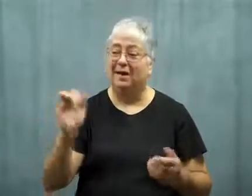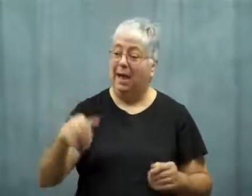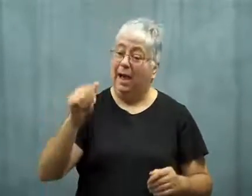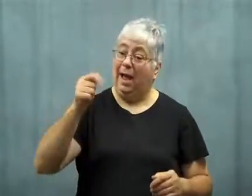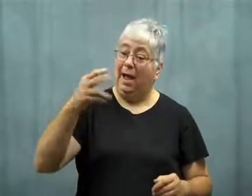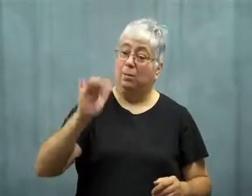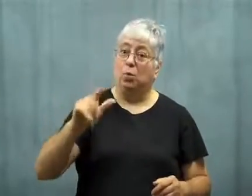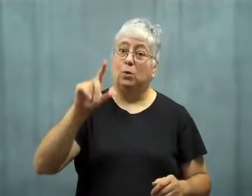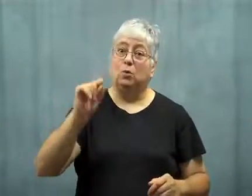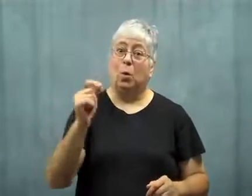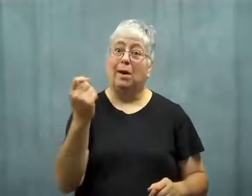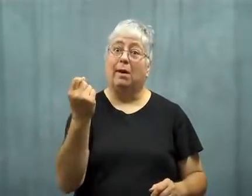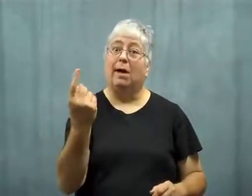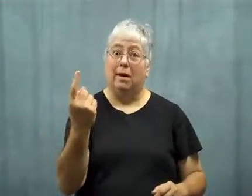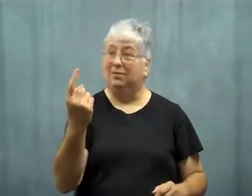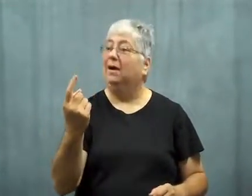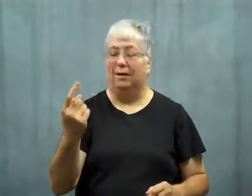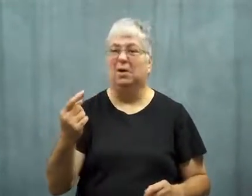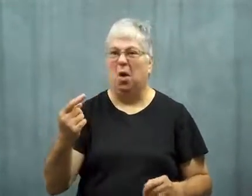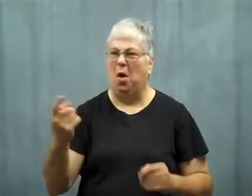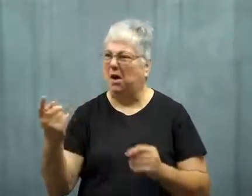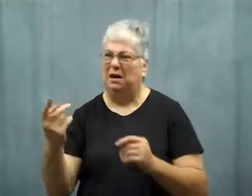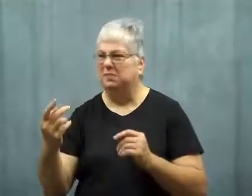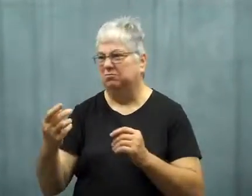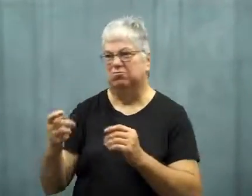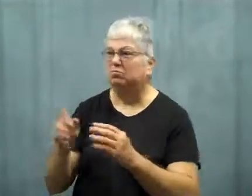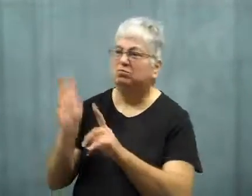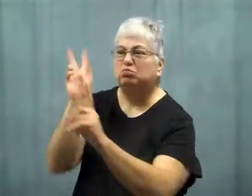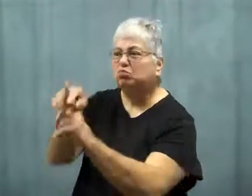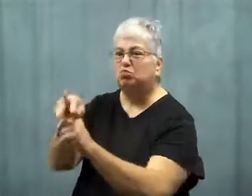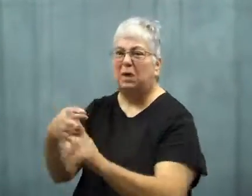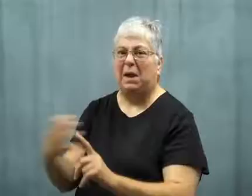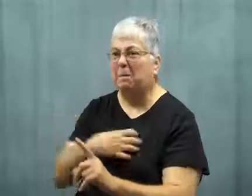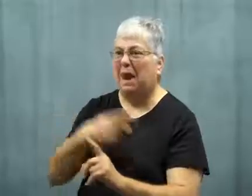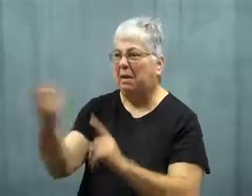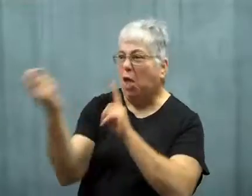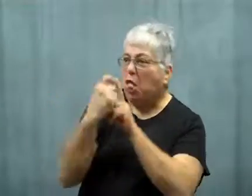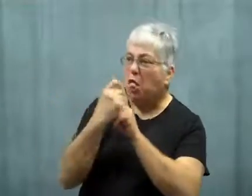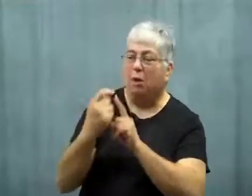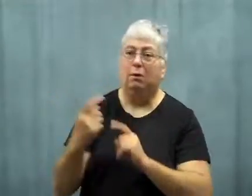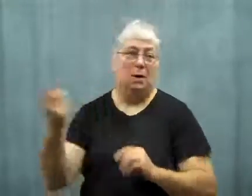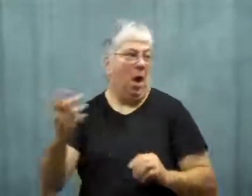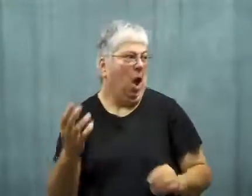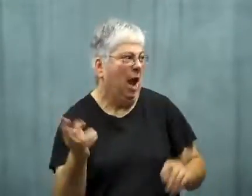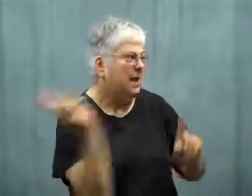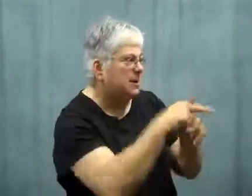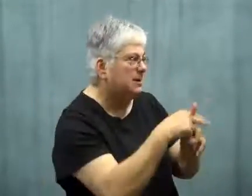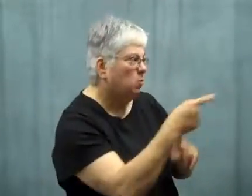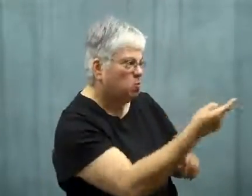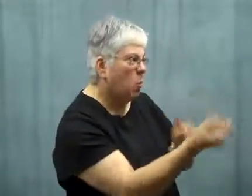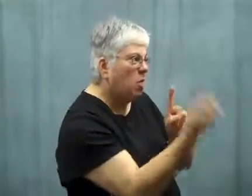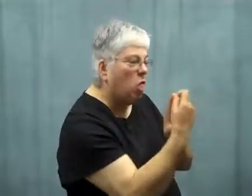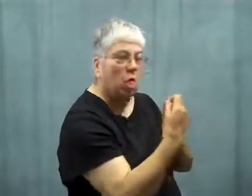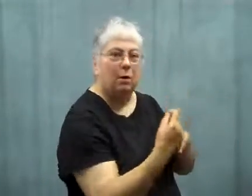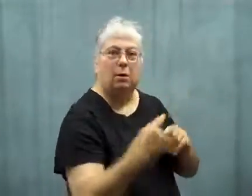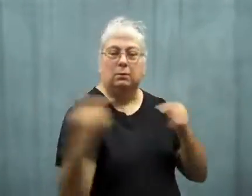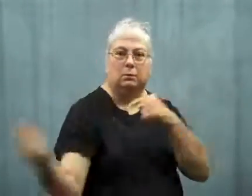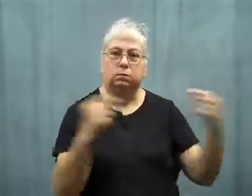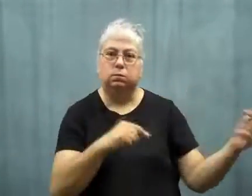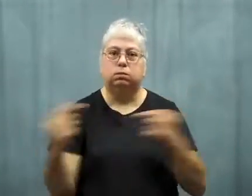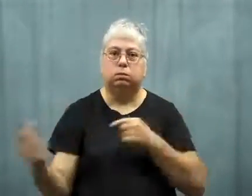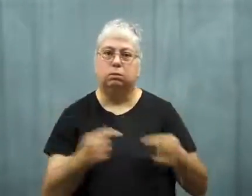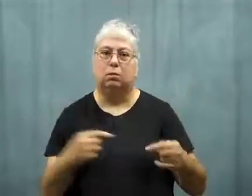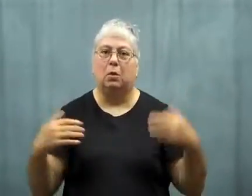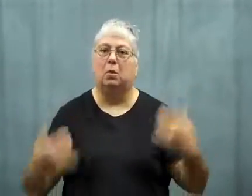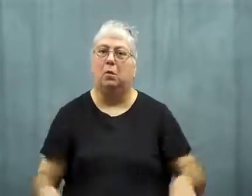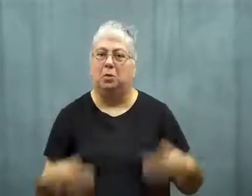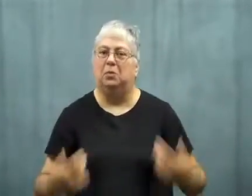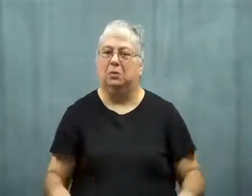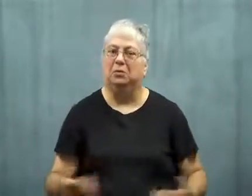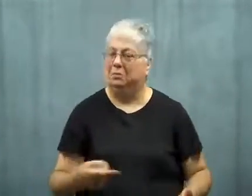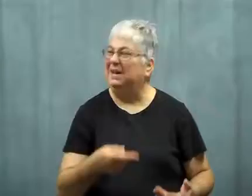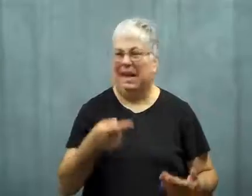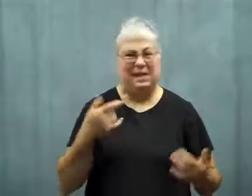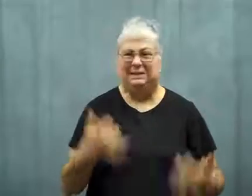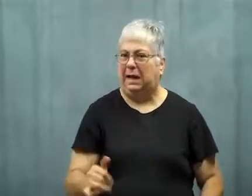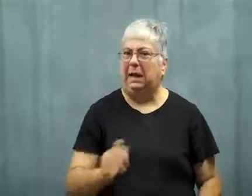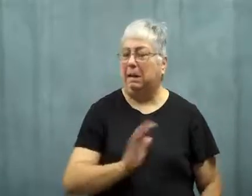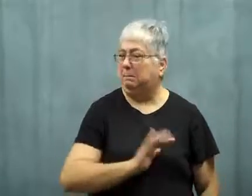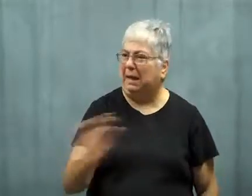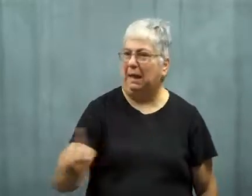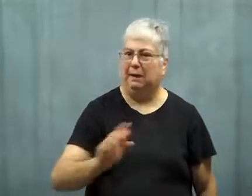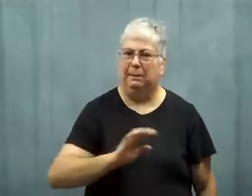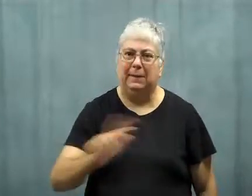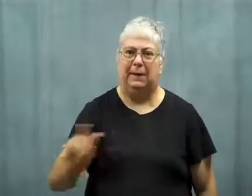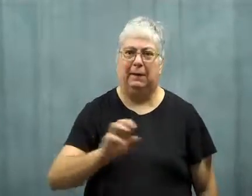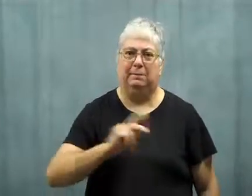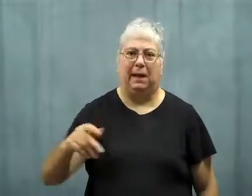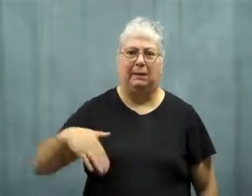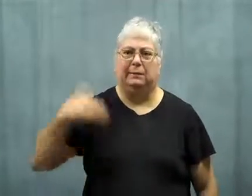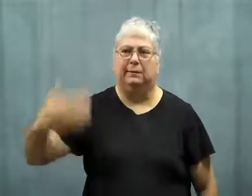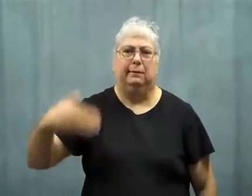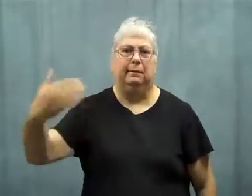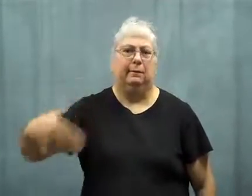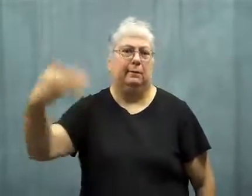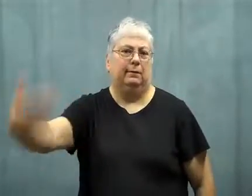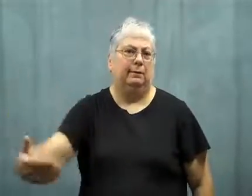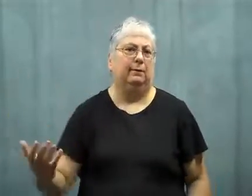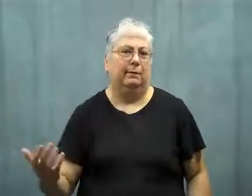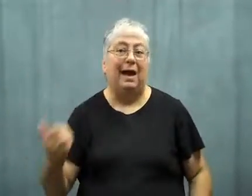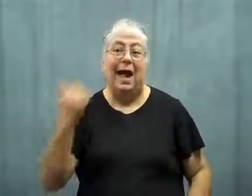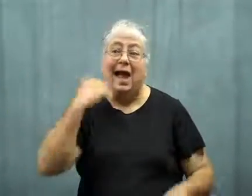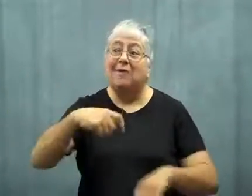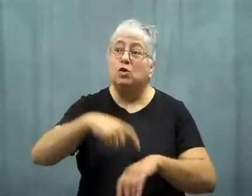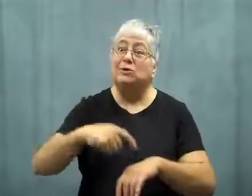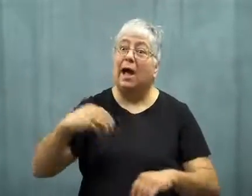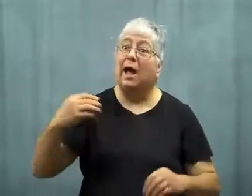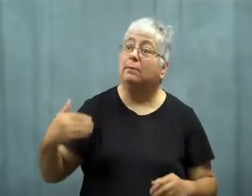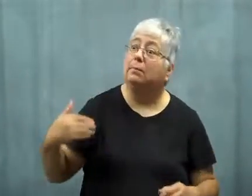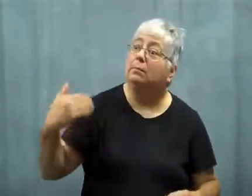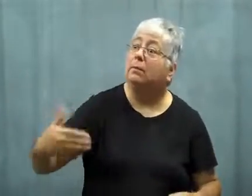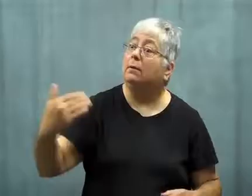The two men filed harrassment complaints against each other in April of 2011.